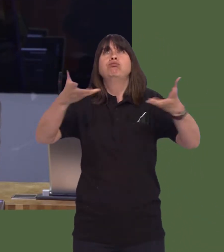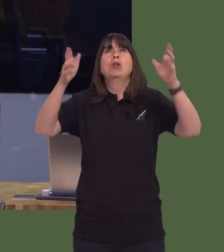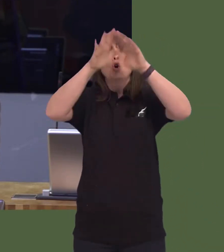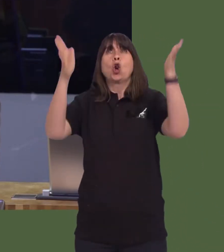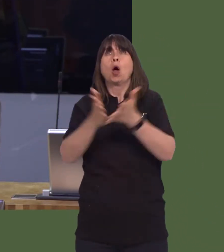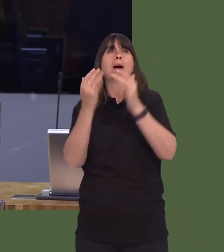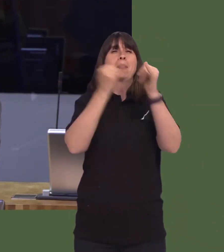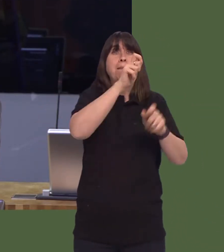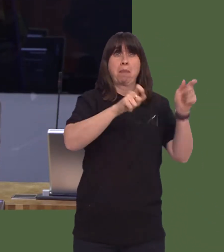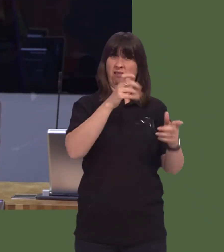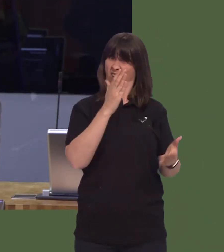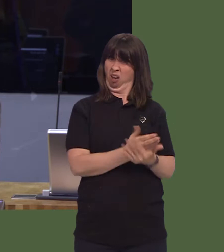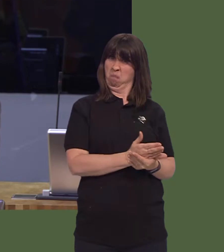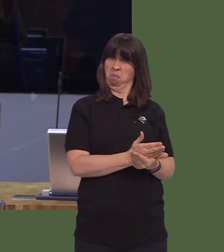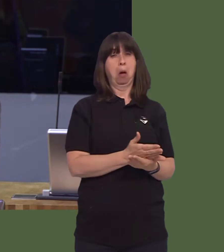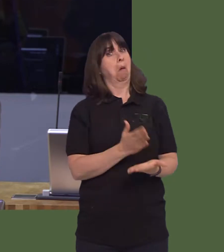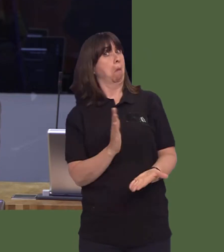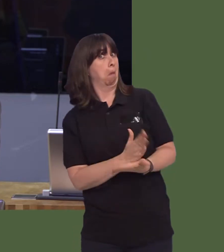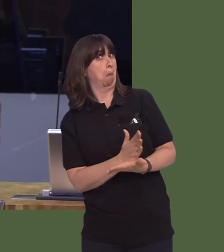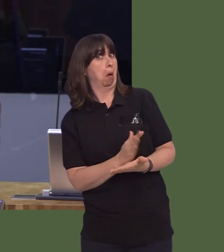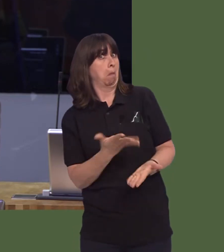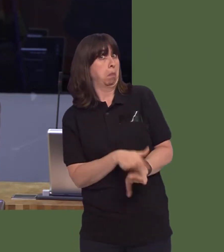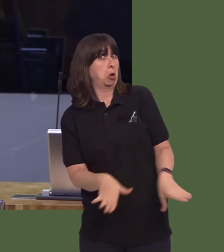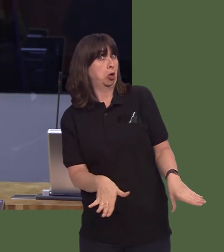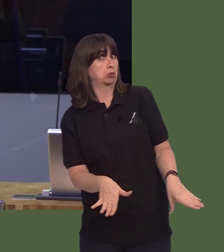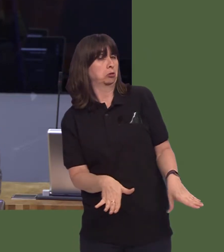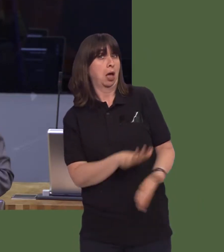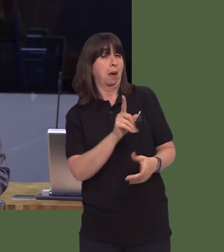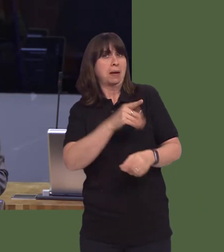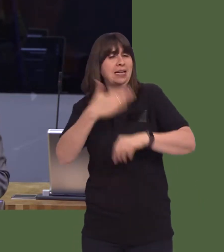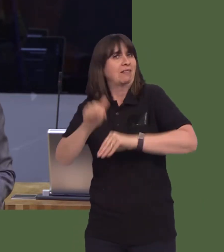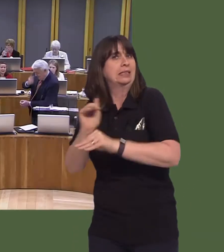So, what I'm saying to the First Minister is that parents should be very worried.